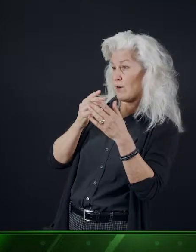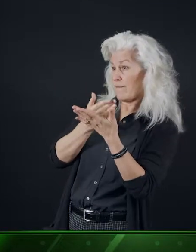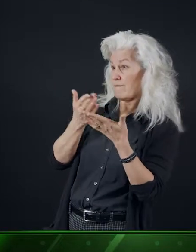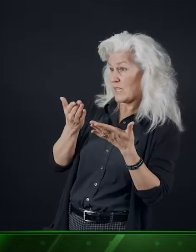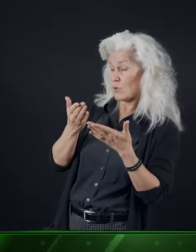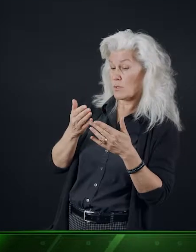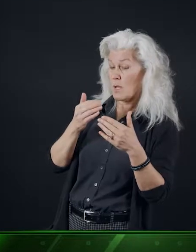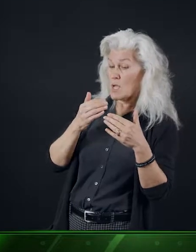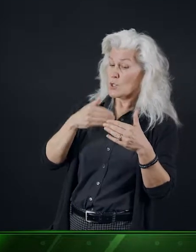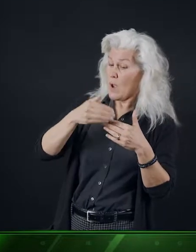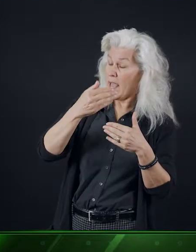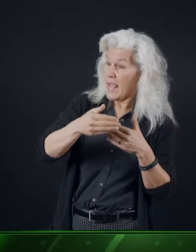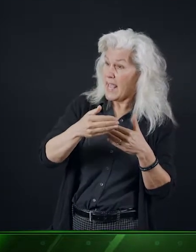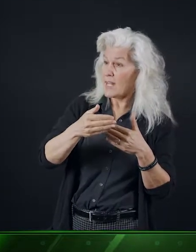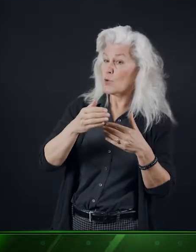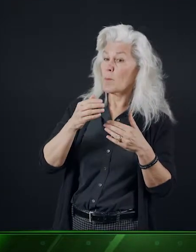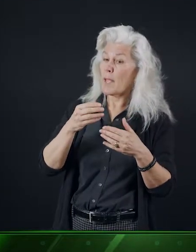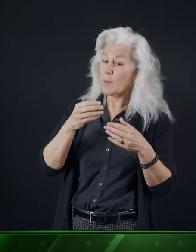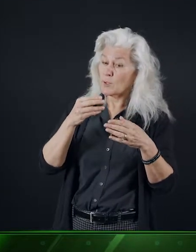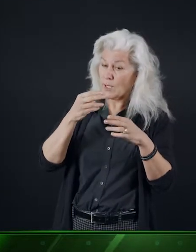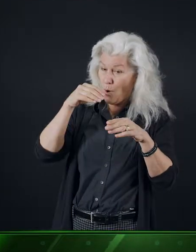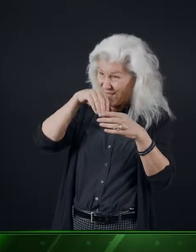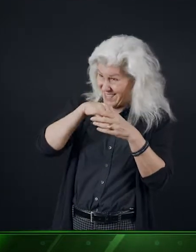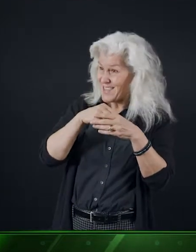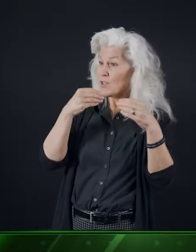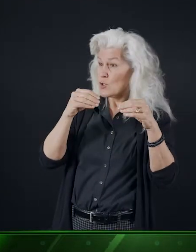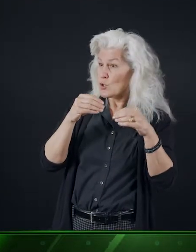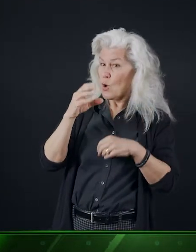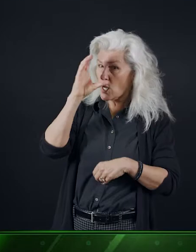along with other categories of information to find the perfect title for them.